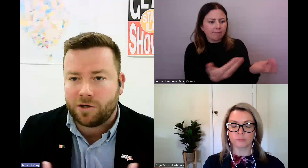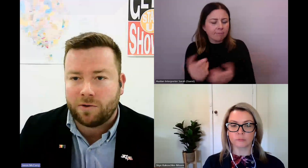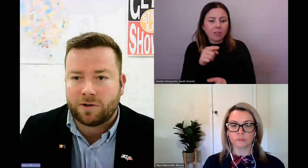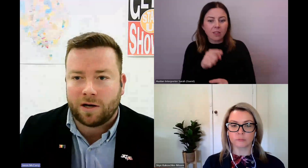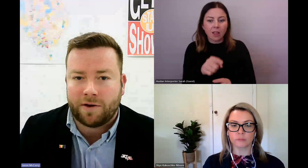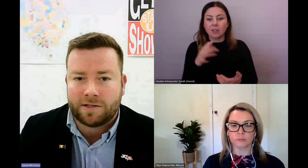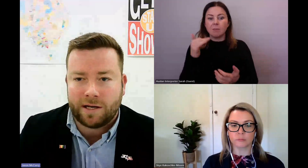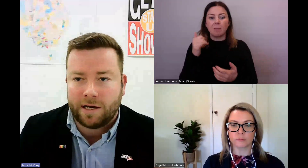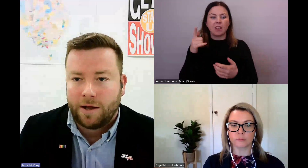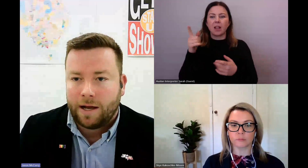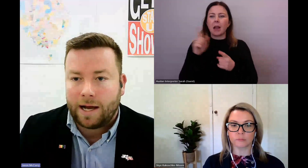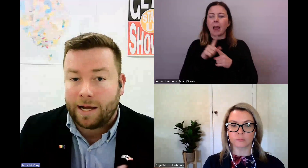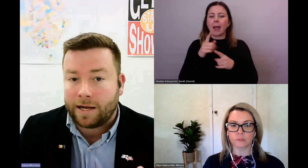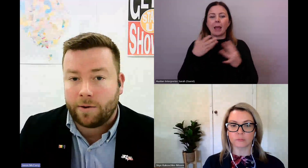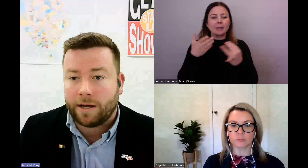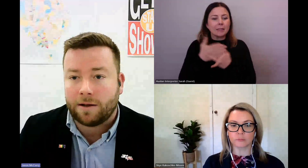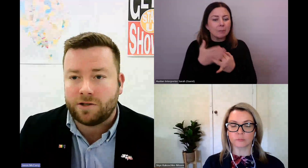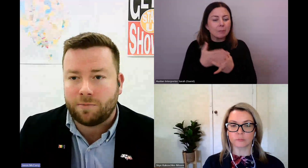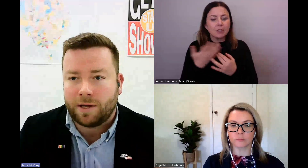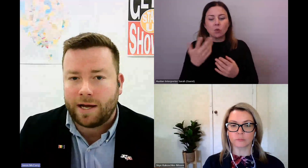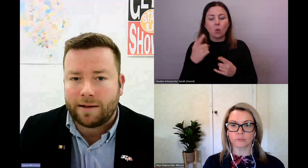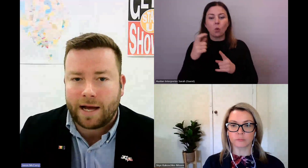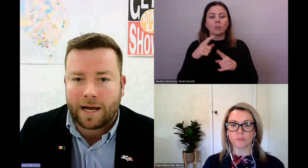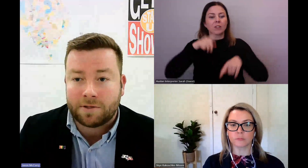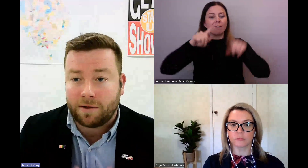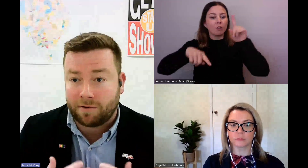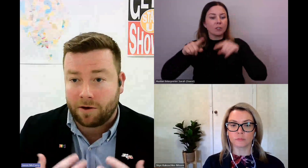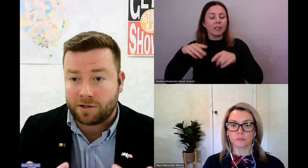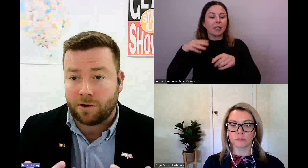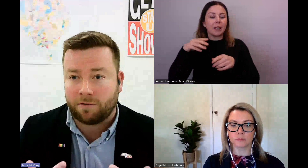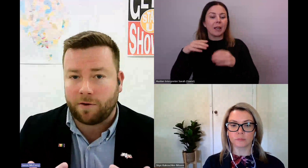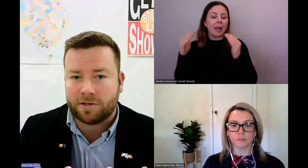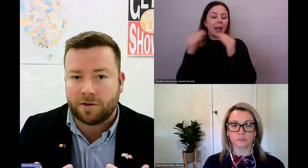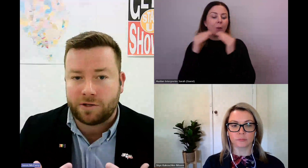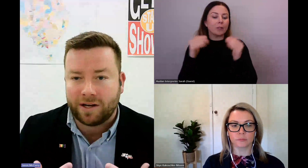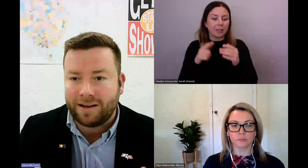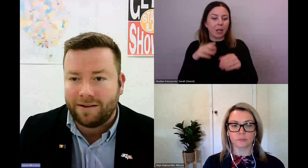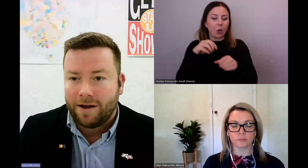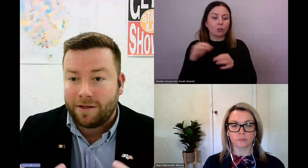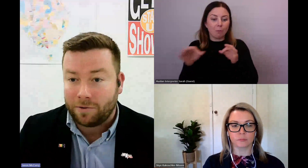mission or diversity equity and inclusion plan. So they've got a strong focus on doing it, they're